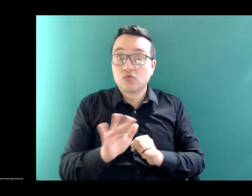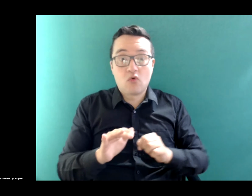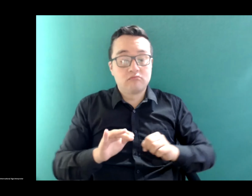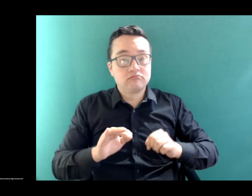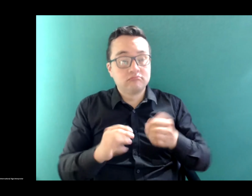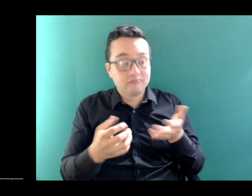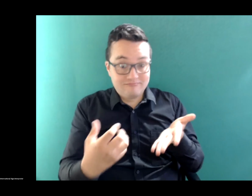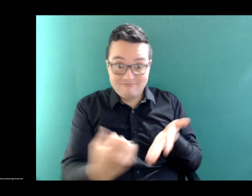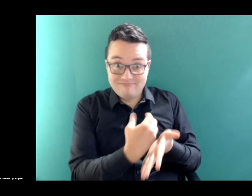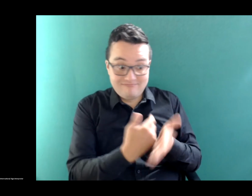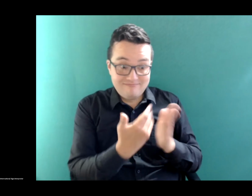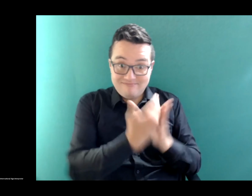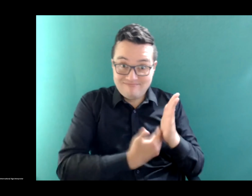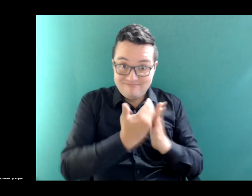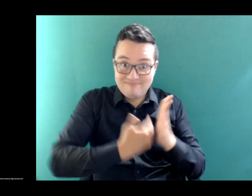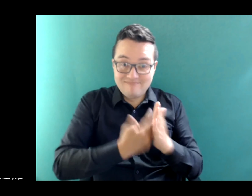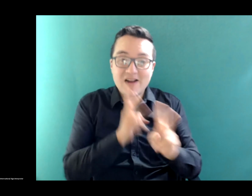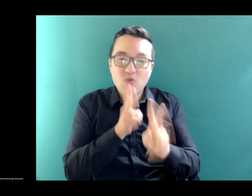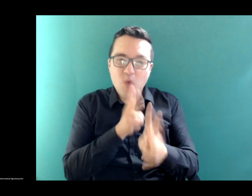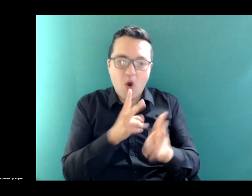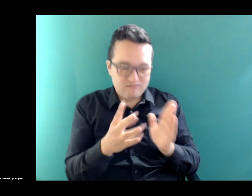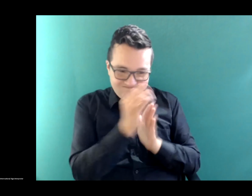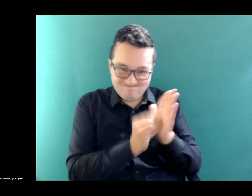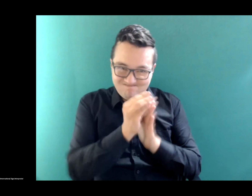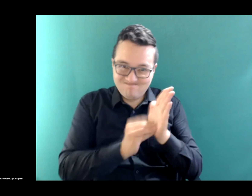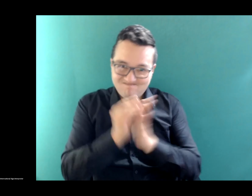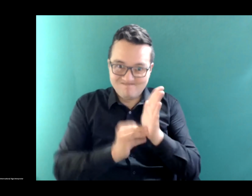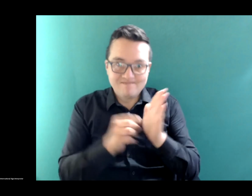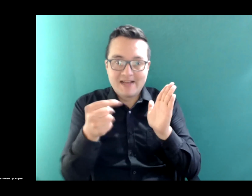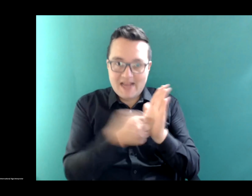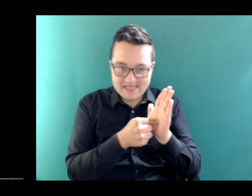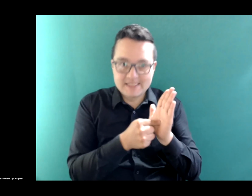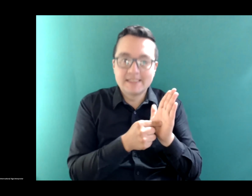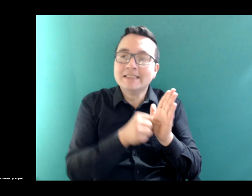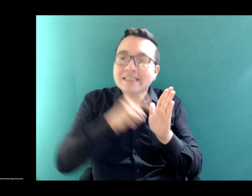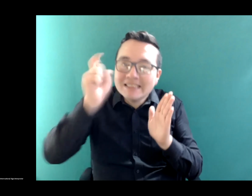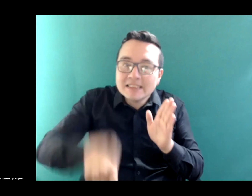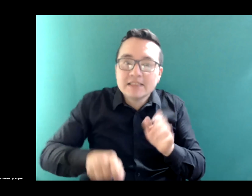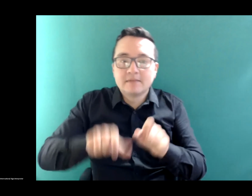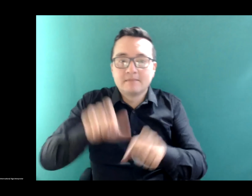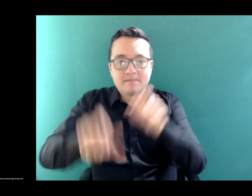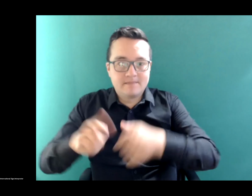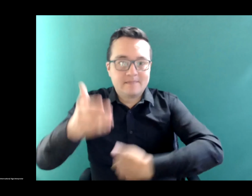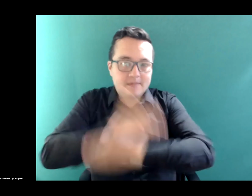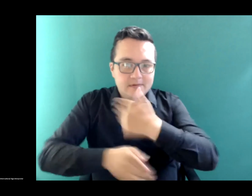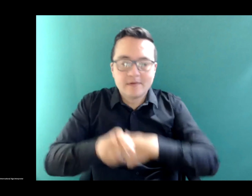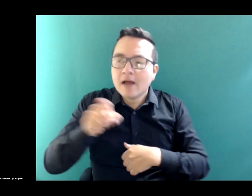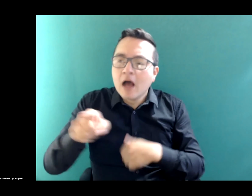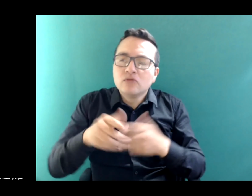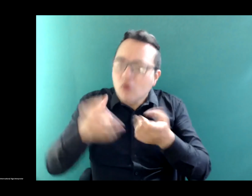we're trying to hold the government to account or we're pushing the government to - - .